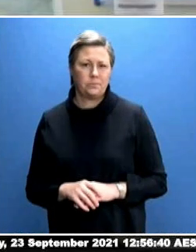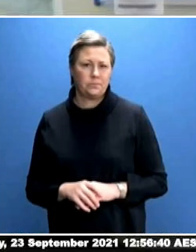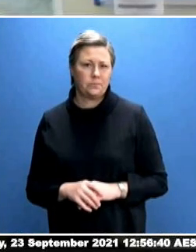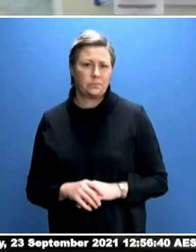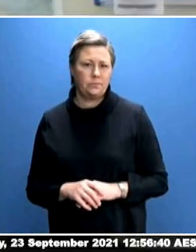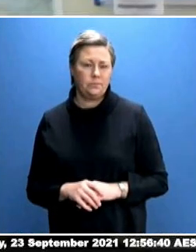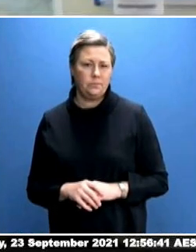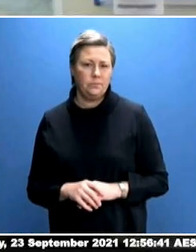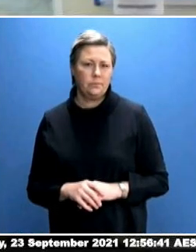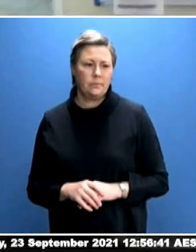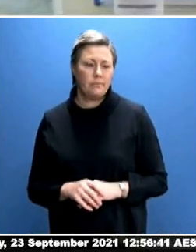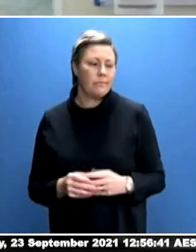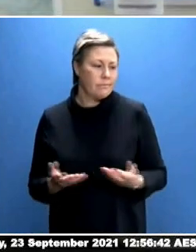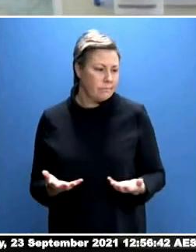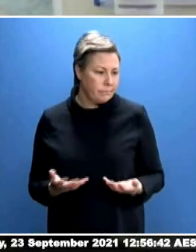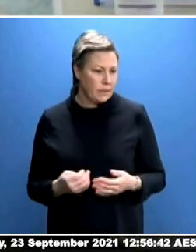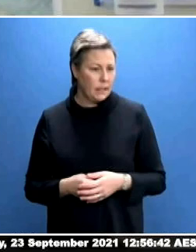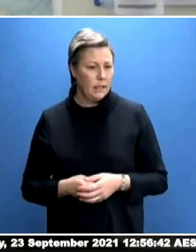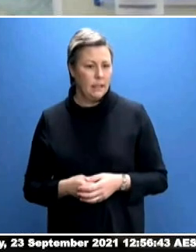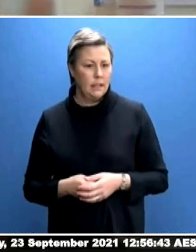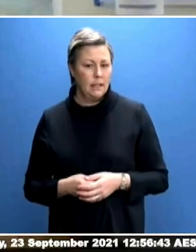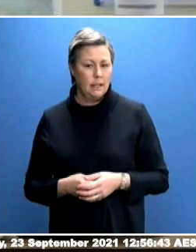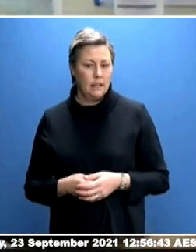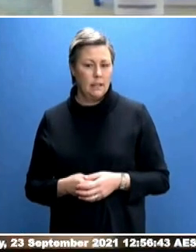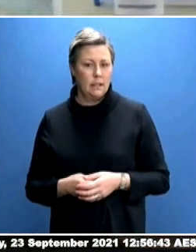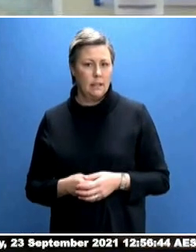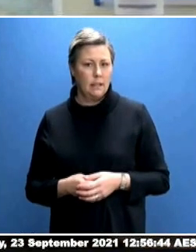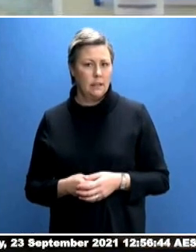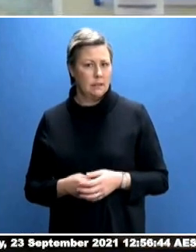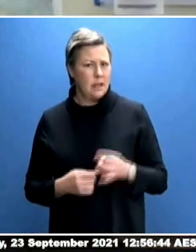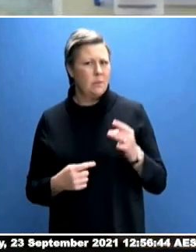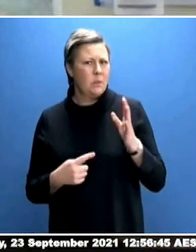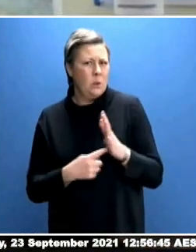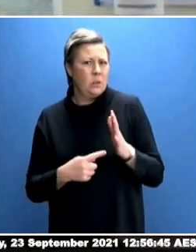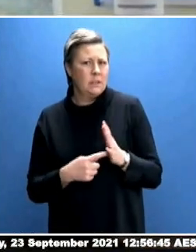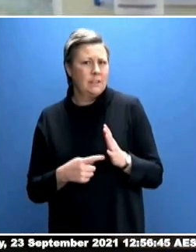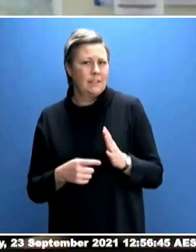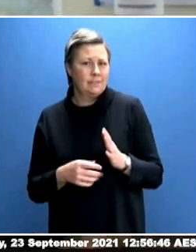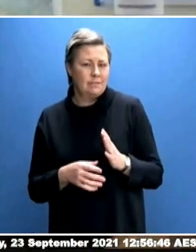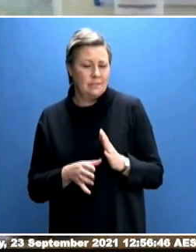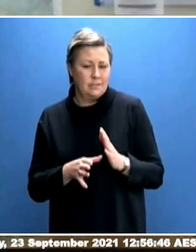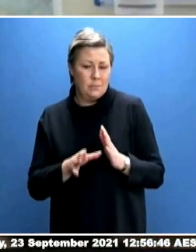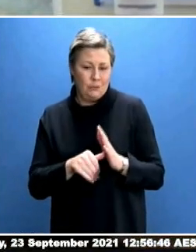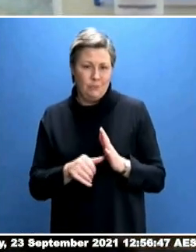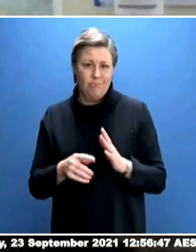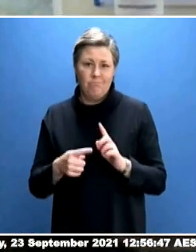It's important because otherwise as history has shown us with other